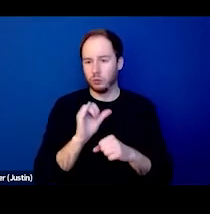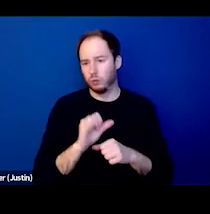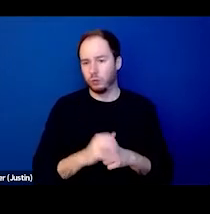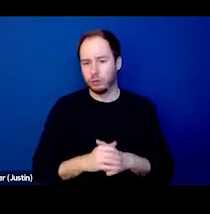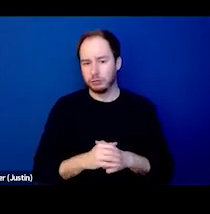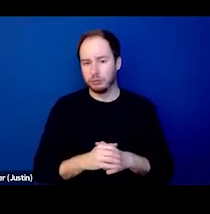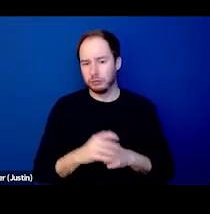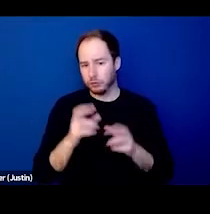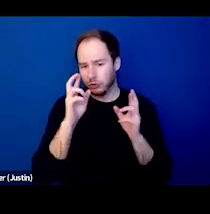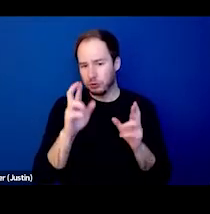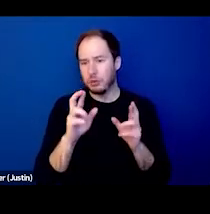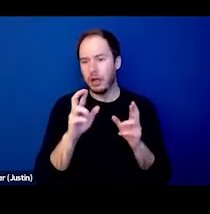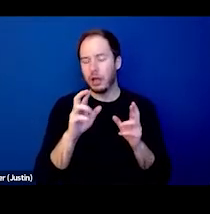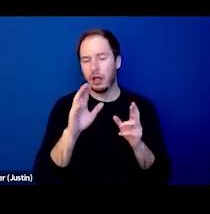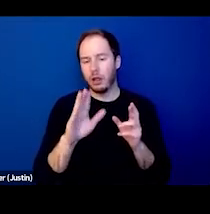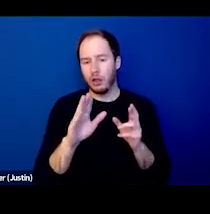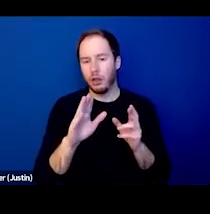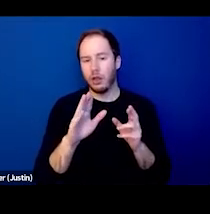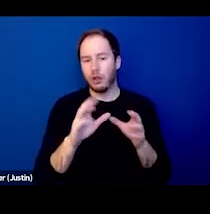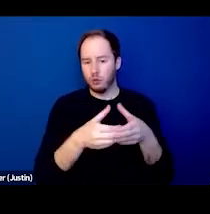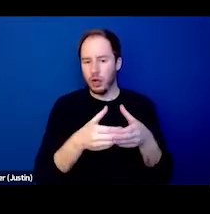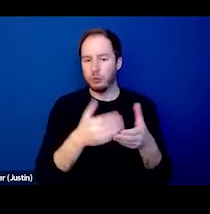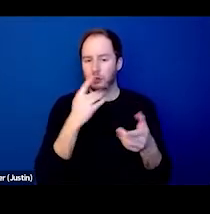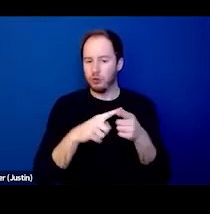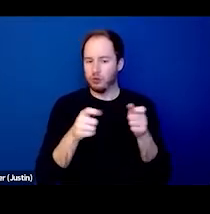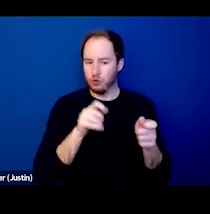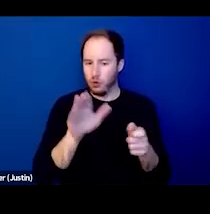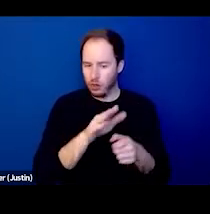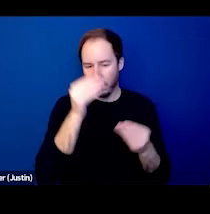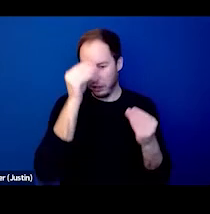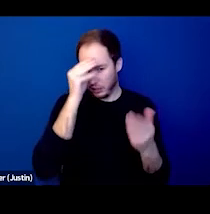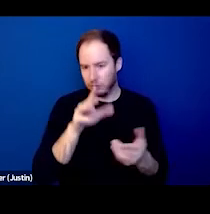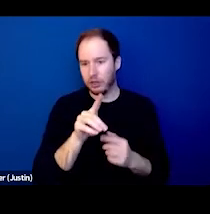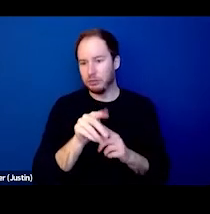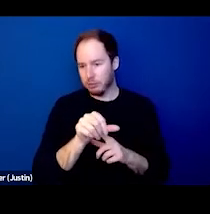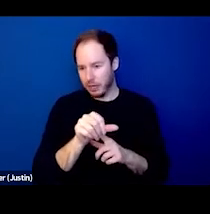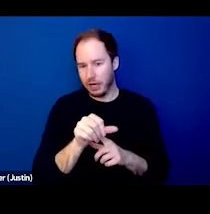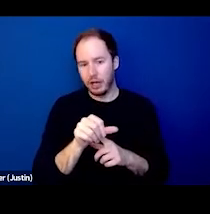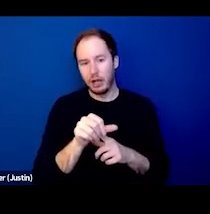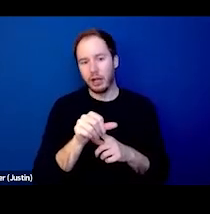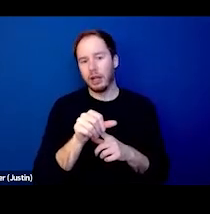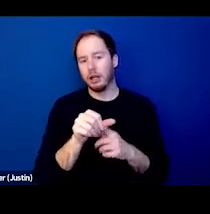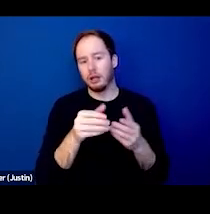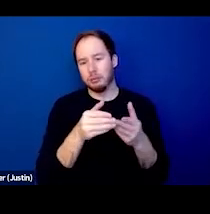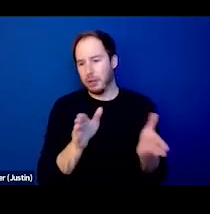respect the right of the tribe to control their data and information and public, anything that goes out,